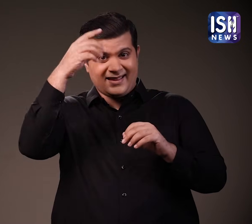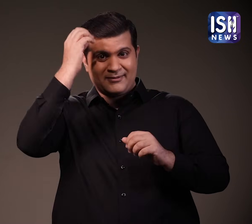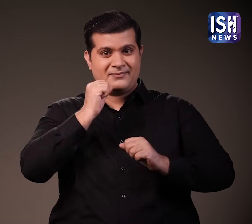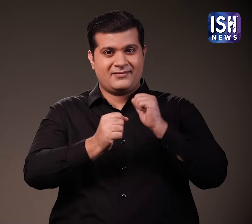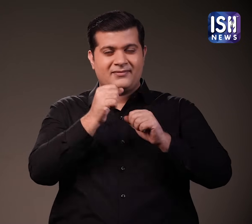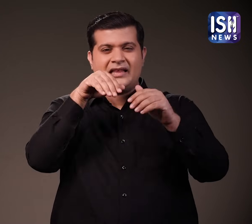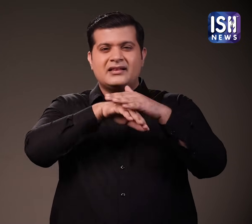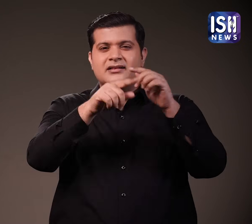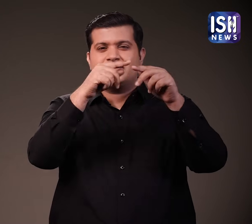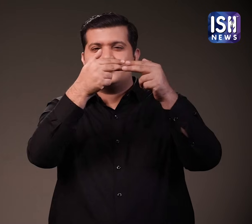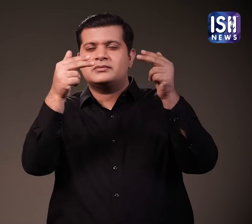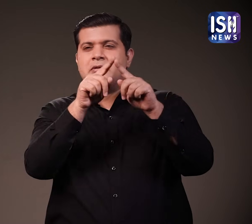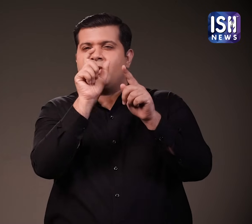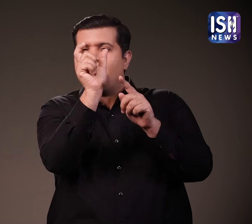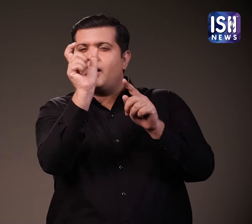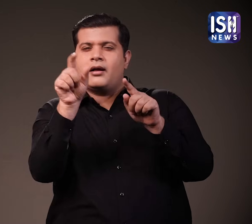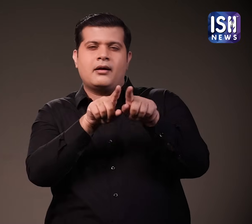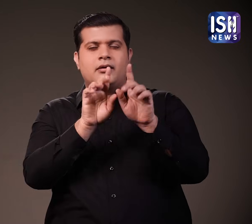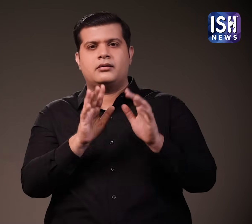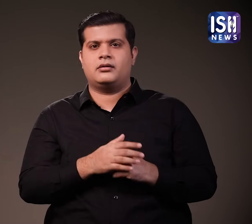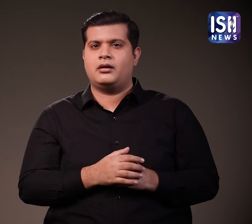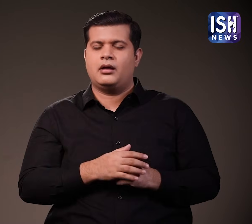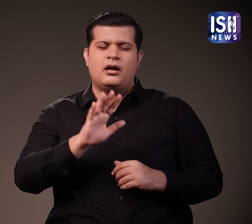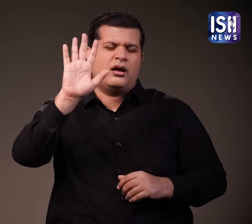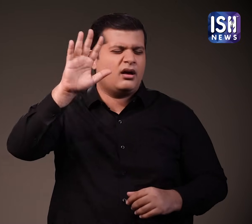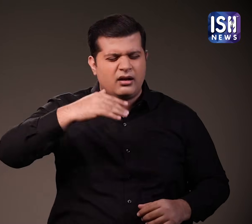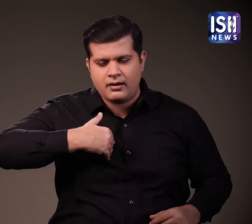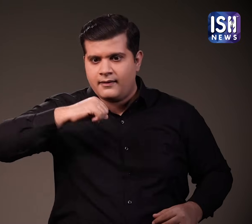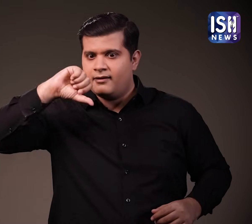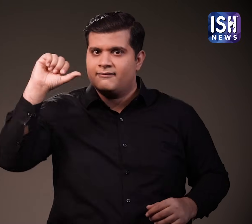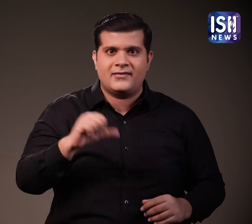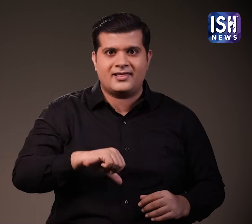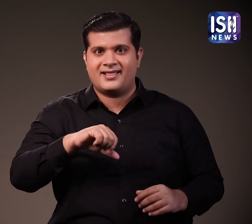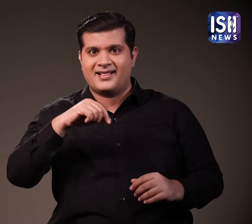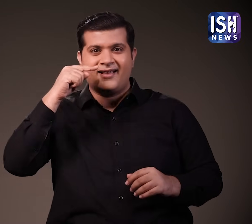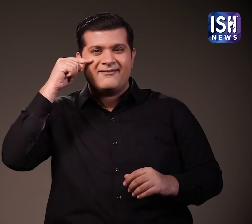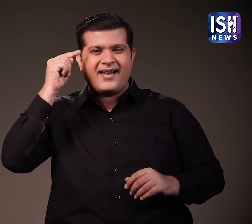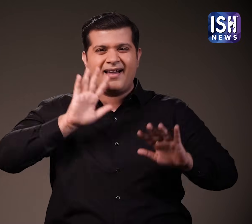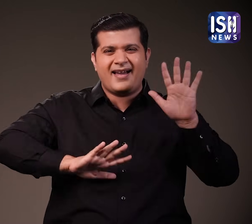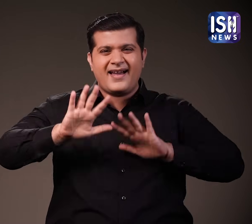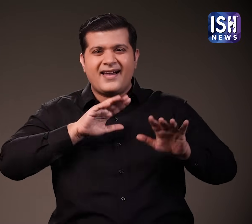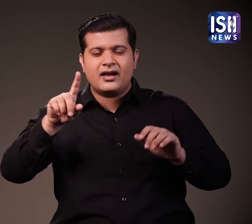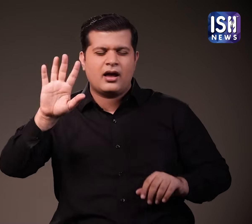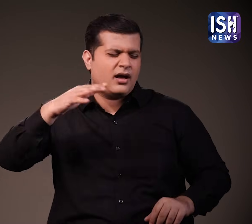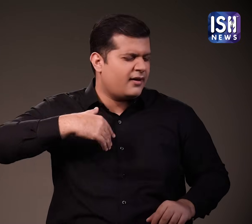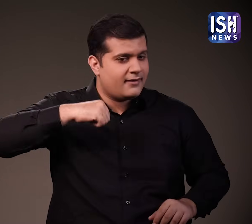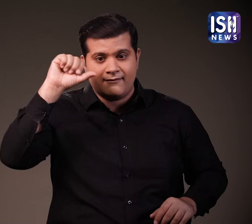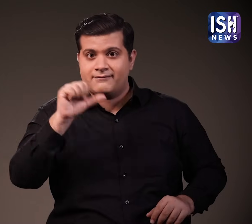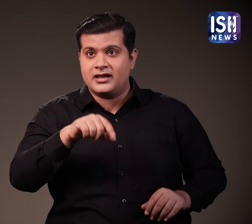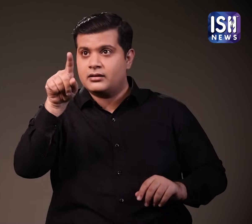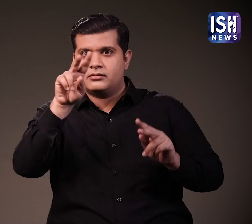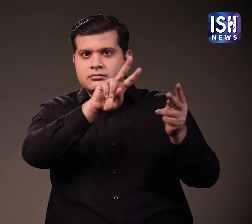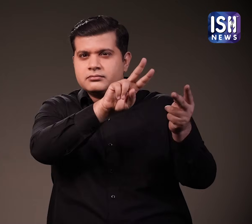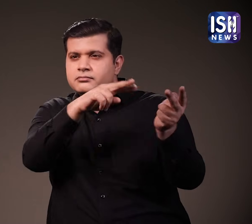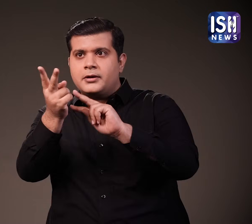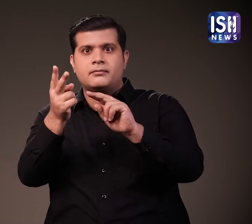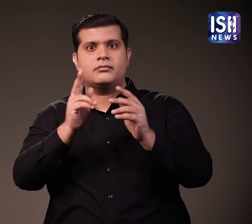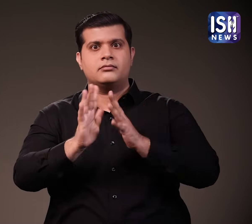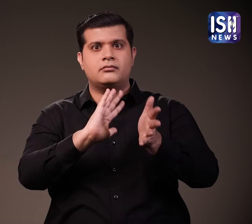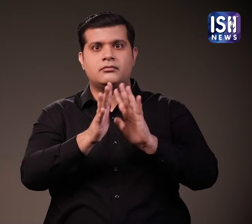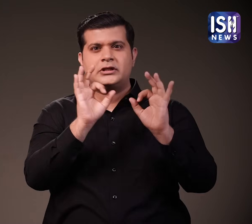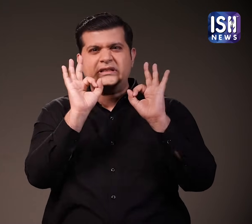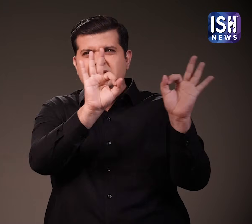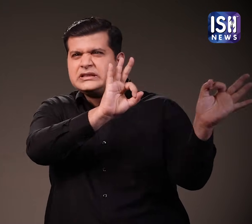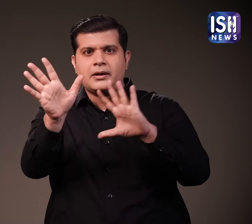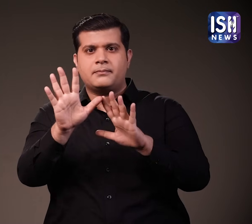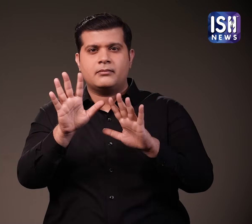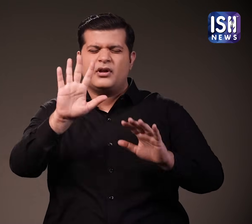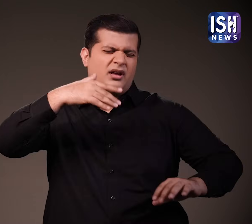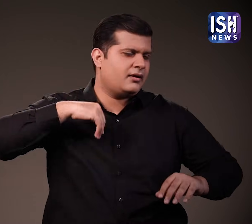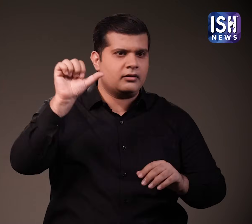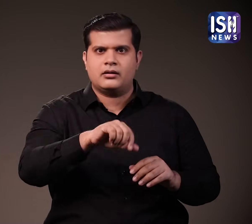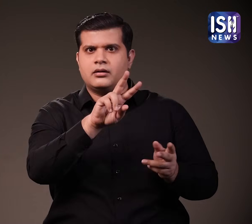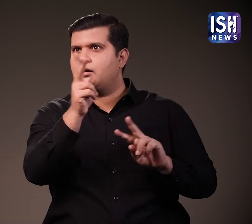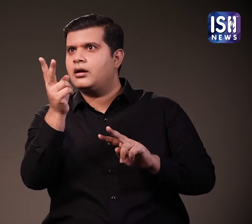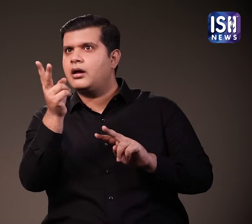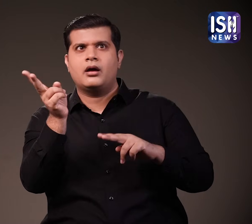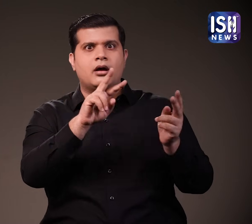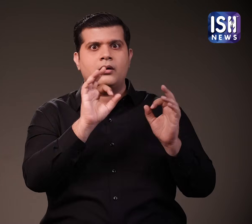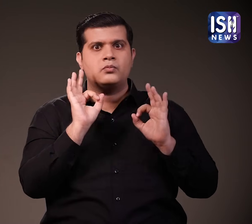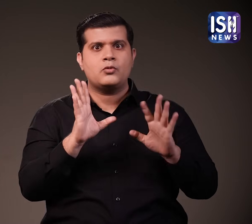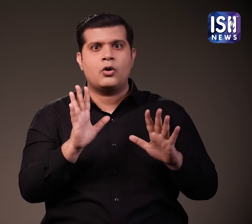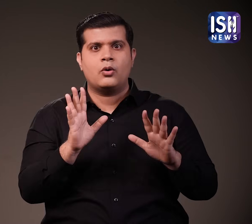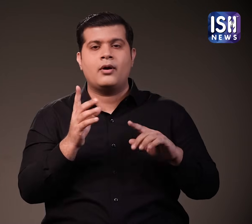The interpreter looked stricken when Milkha Singh said, “Sir can’t do it."